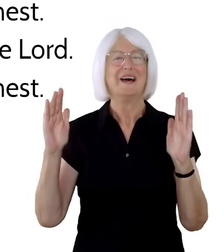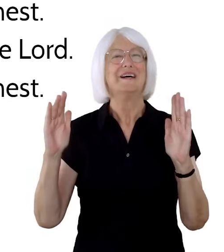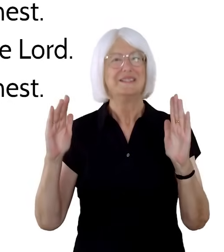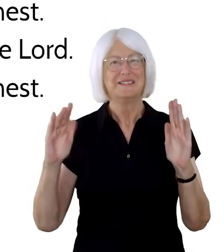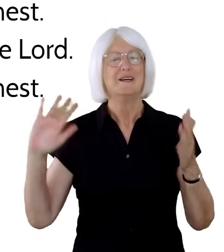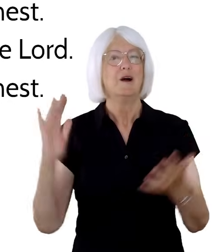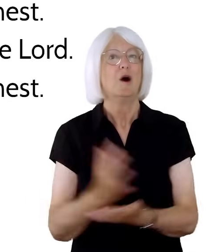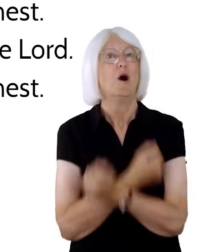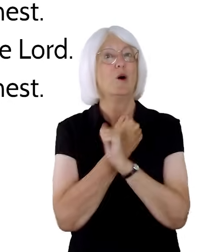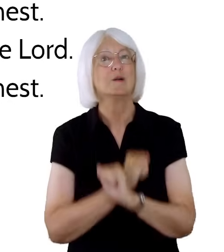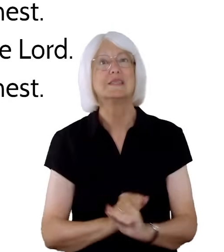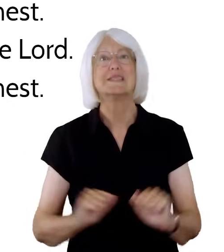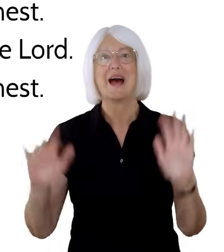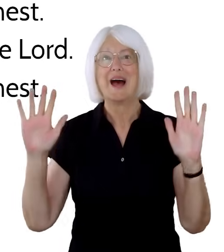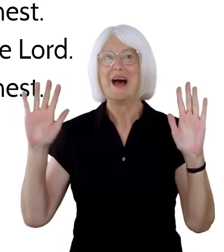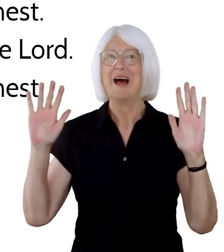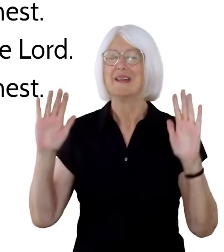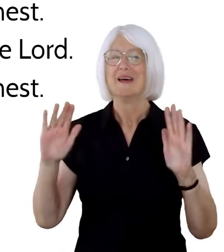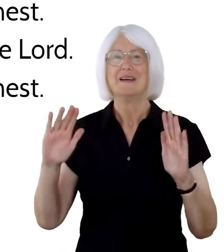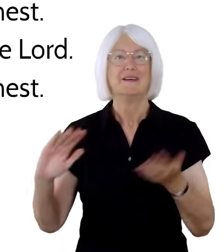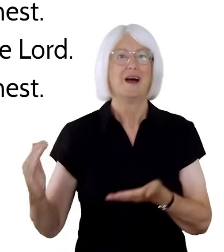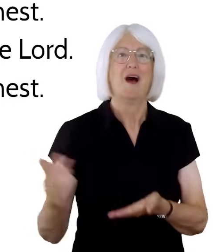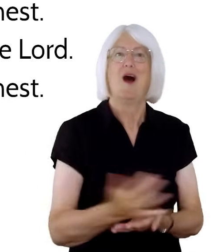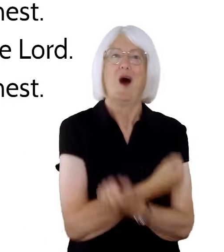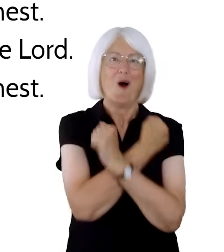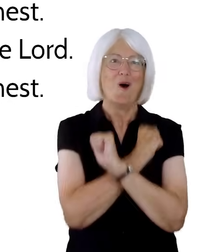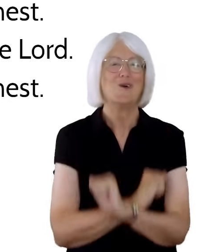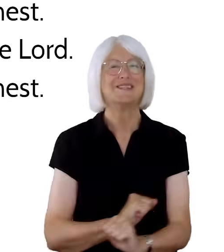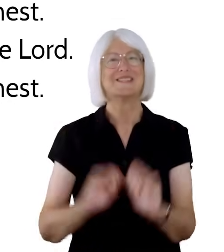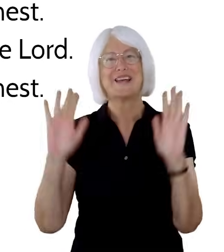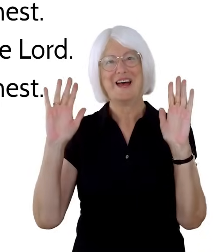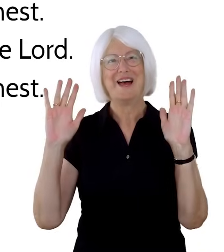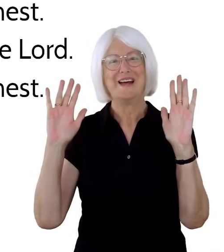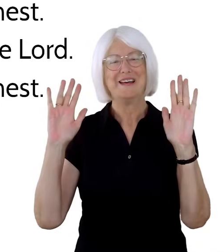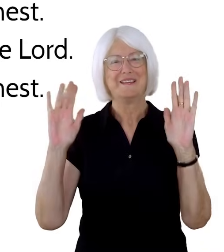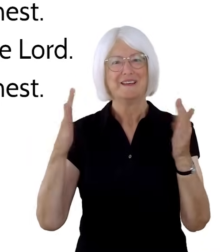Hosanna